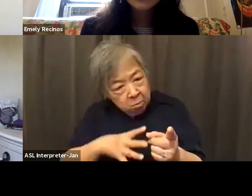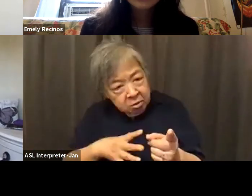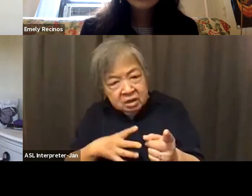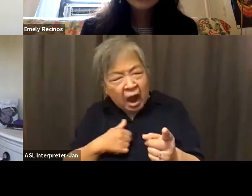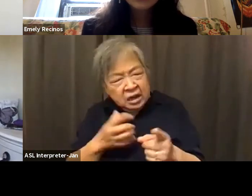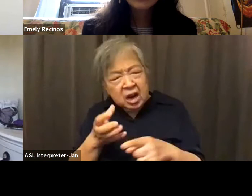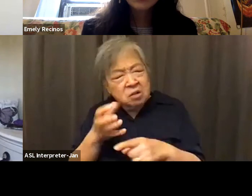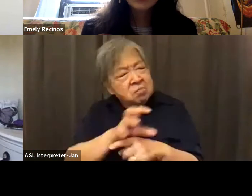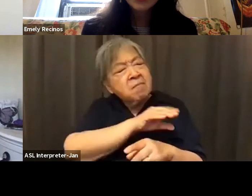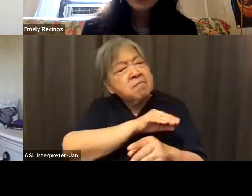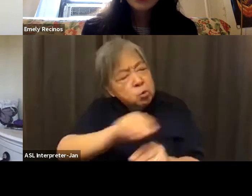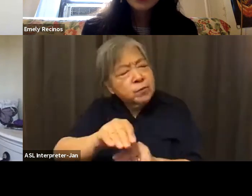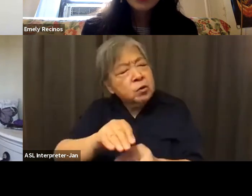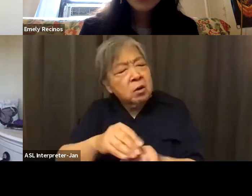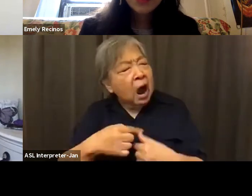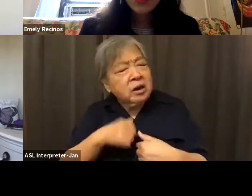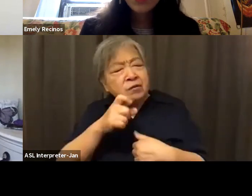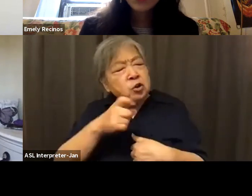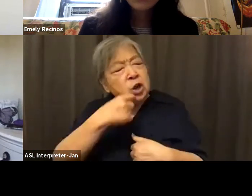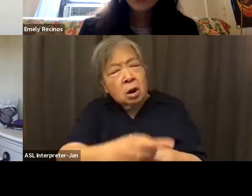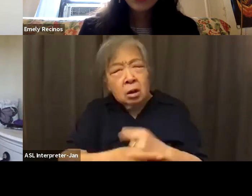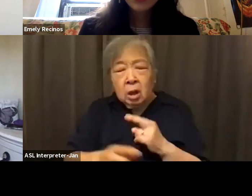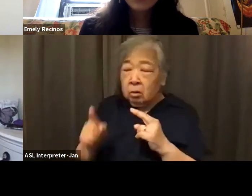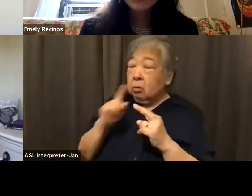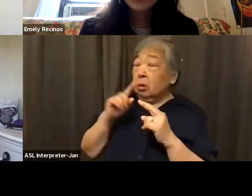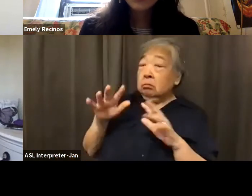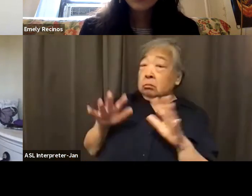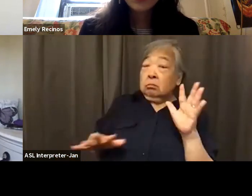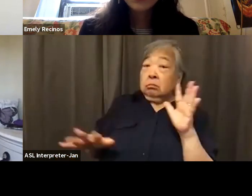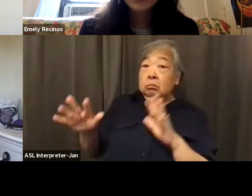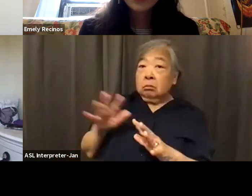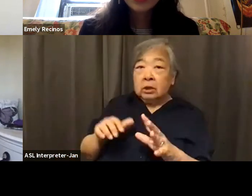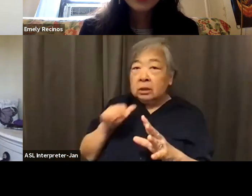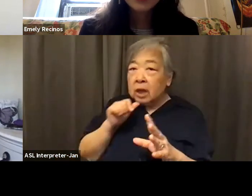And so it was just very it really caught me off guard and I was not prepared for an experience